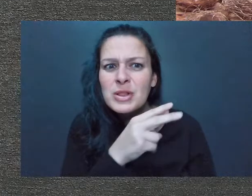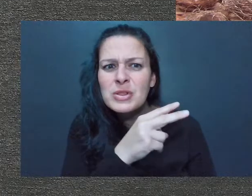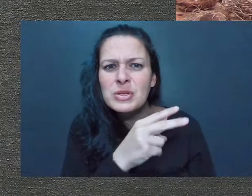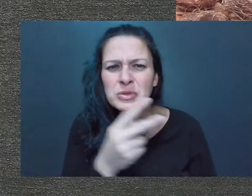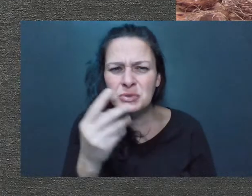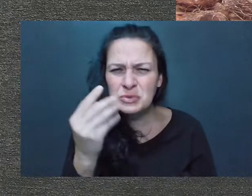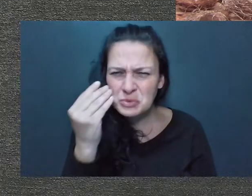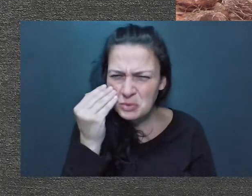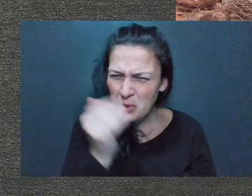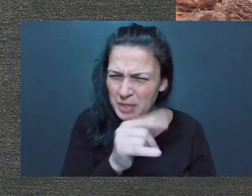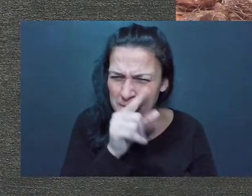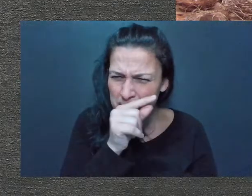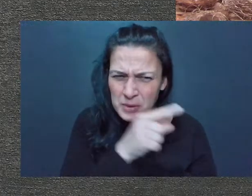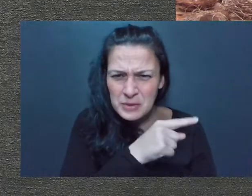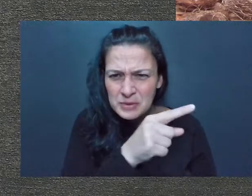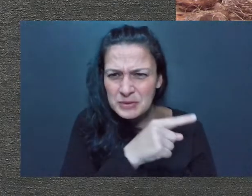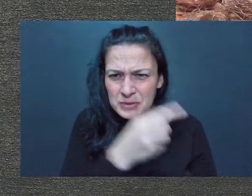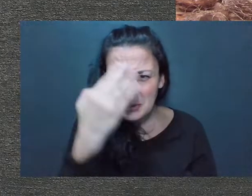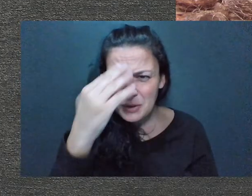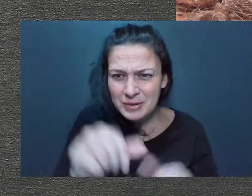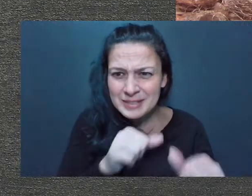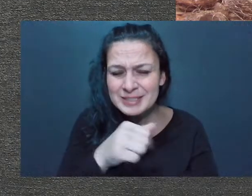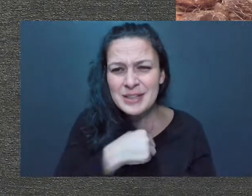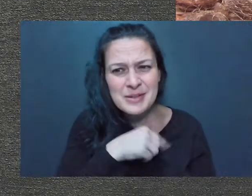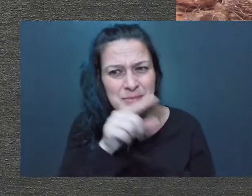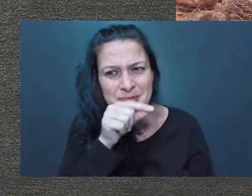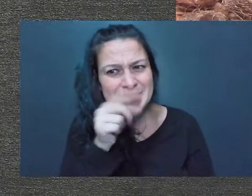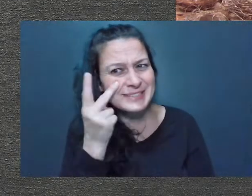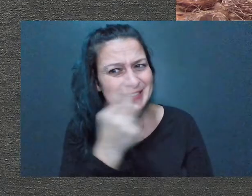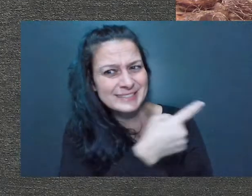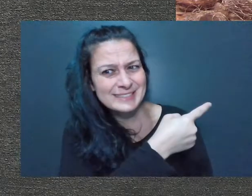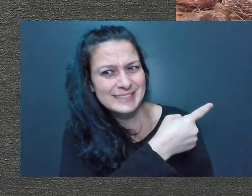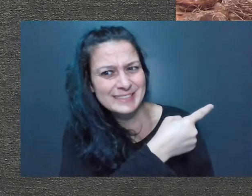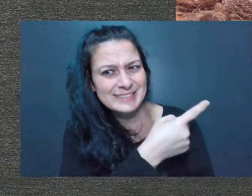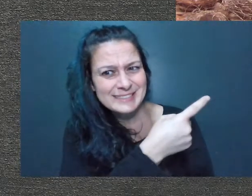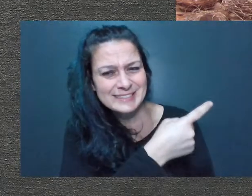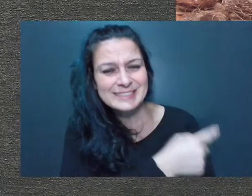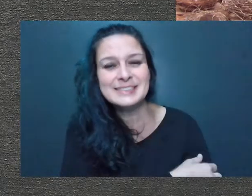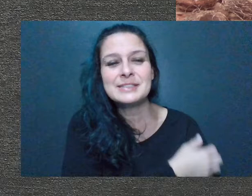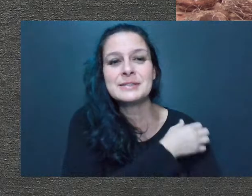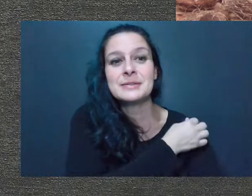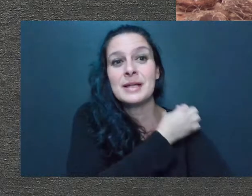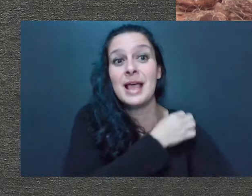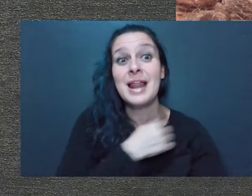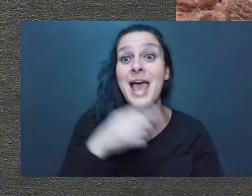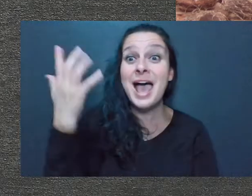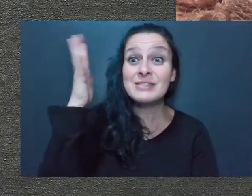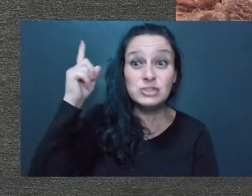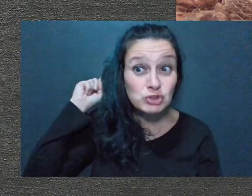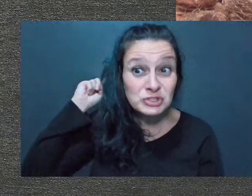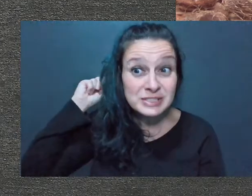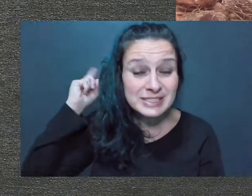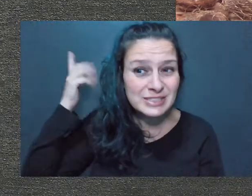Maybe is that, do you know that bird? There's birds right here. Did you see that right behind me? And there's a tree behind me.